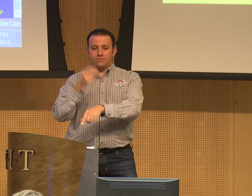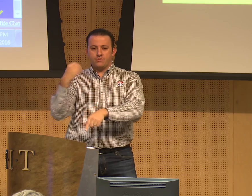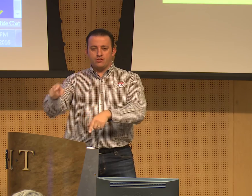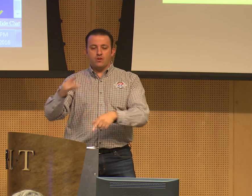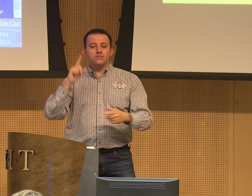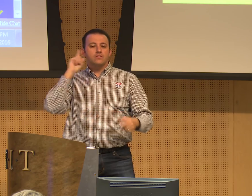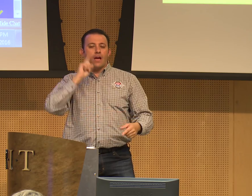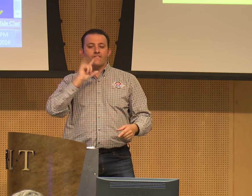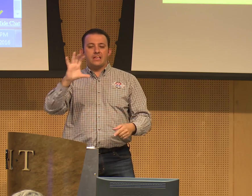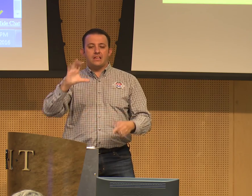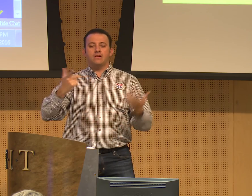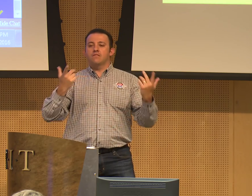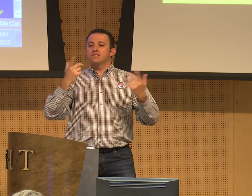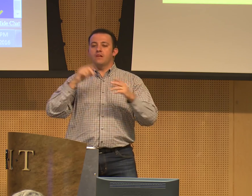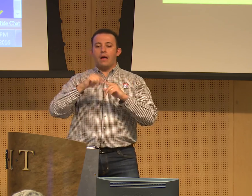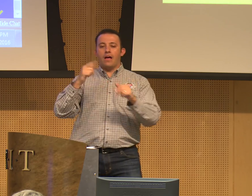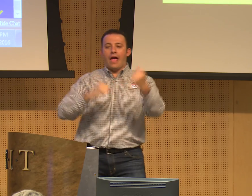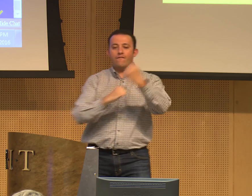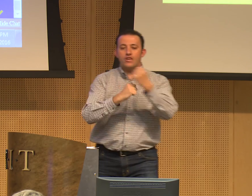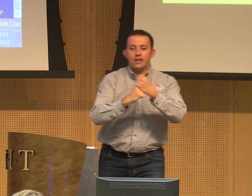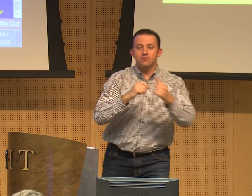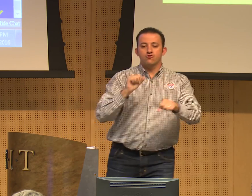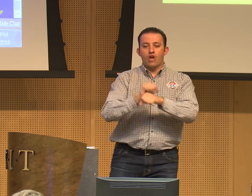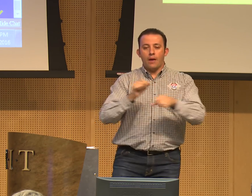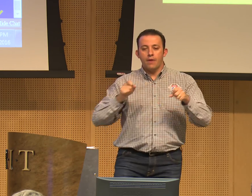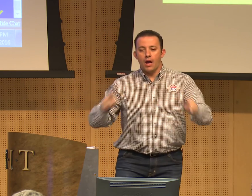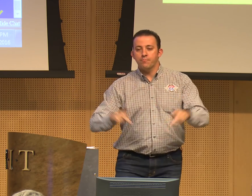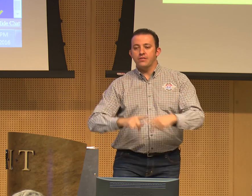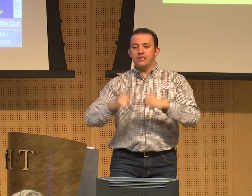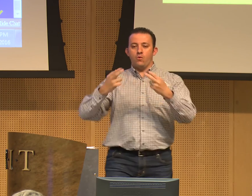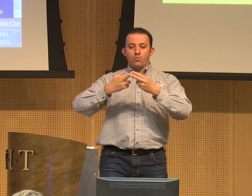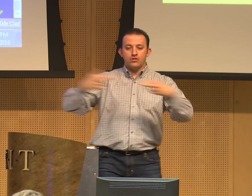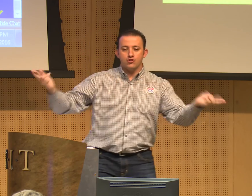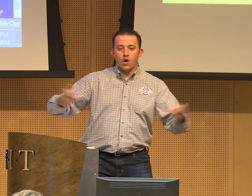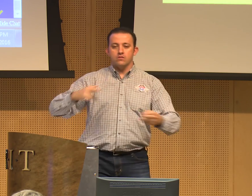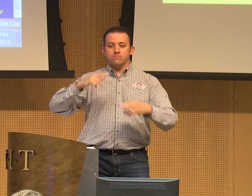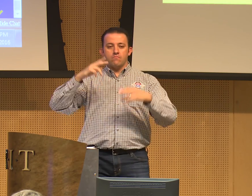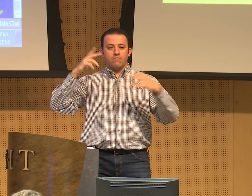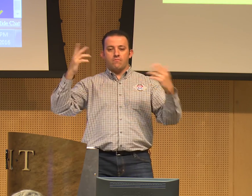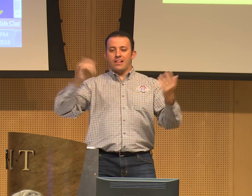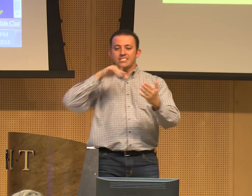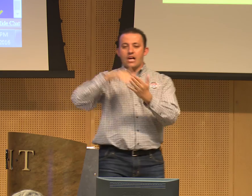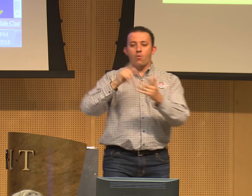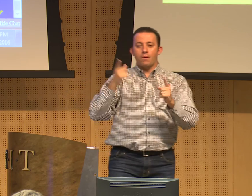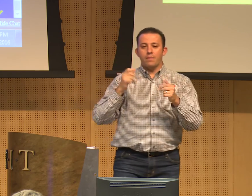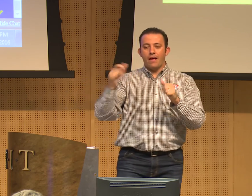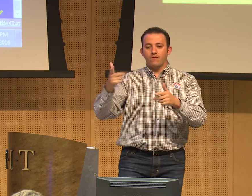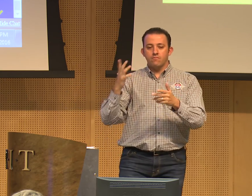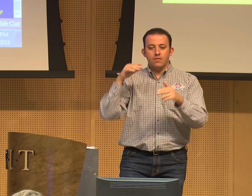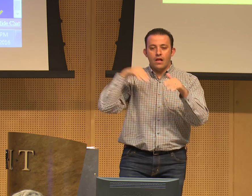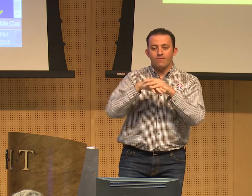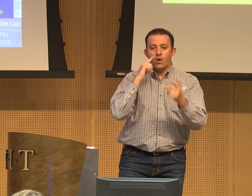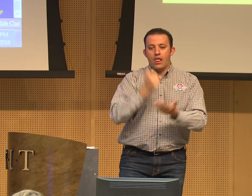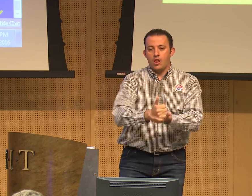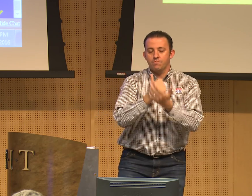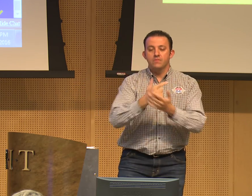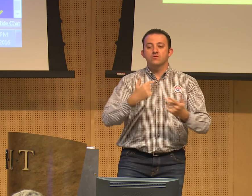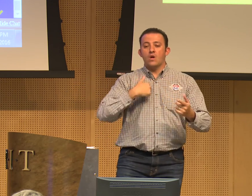in St. Louis, Missouri-- DEAF, Inc., and so we were thinking about opportunities and resources and a center where people could come in and get some support